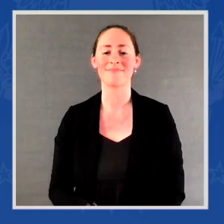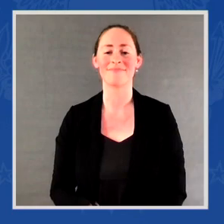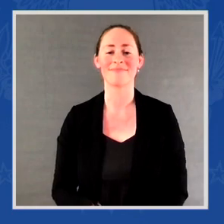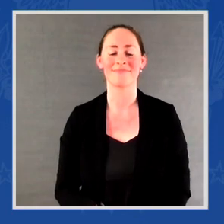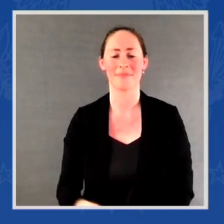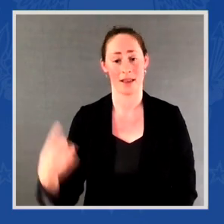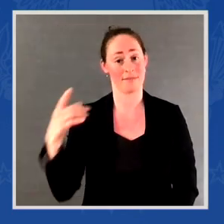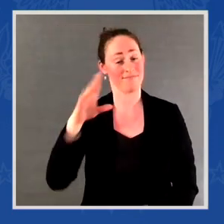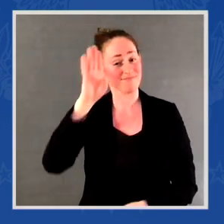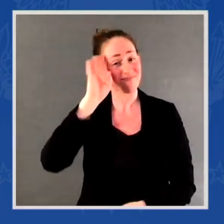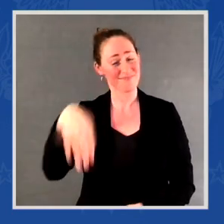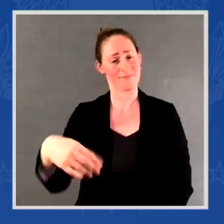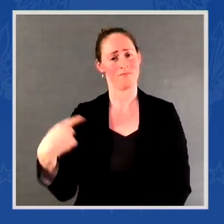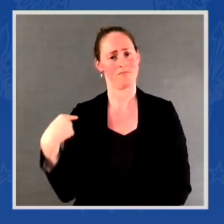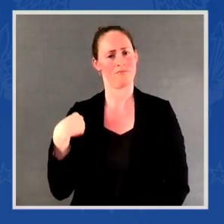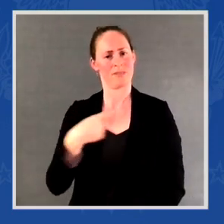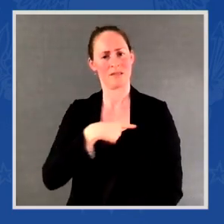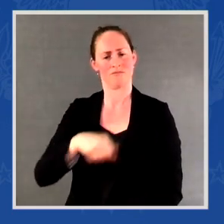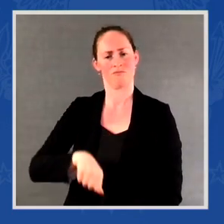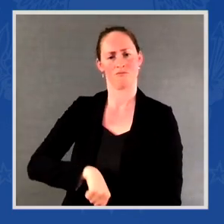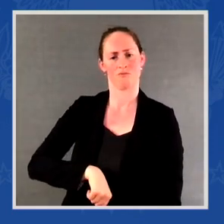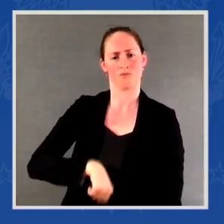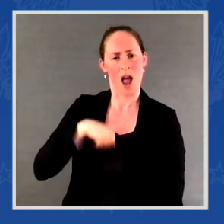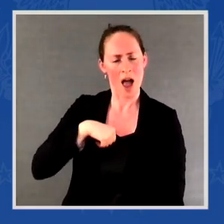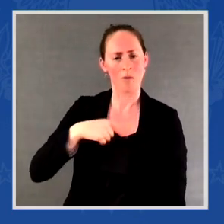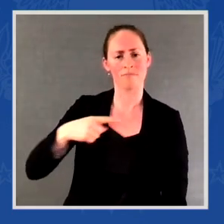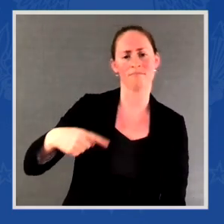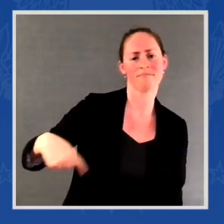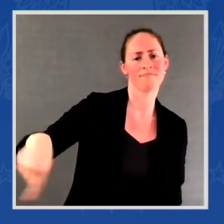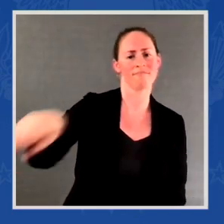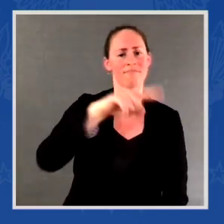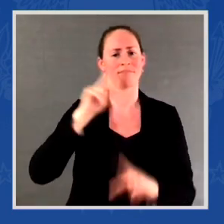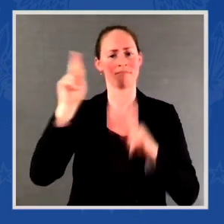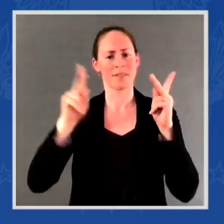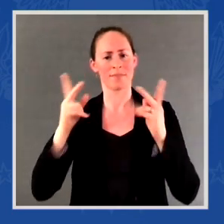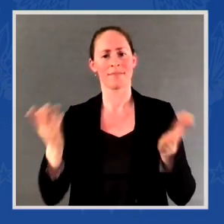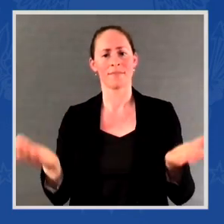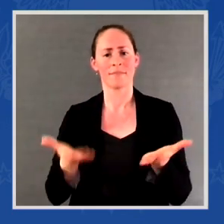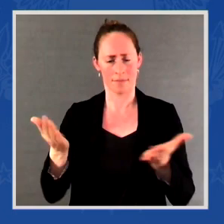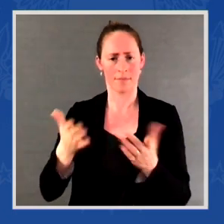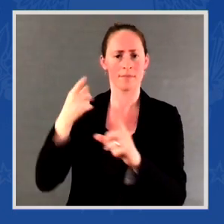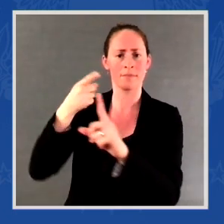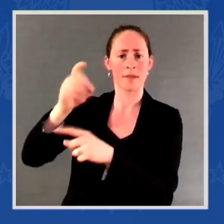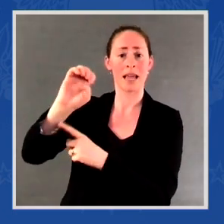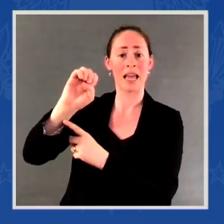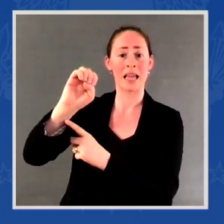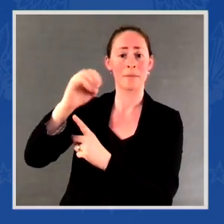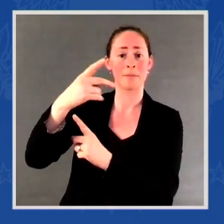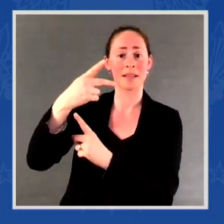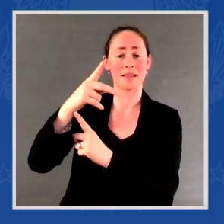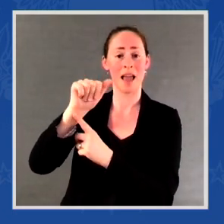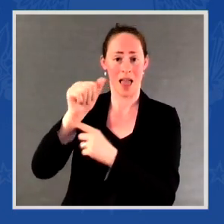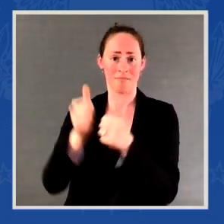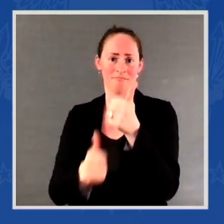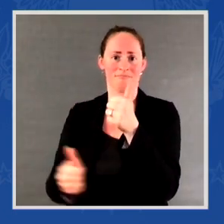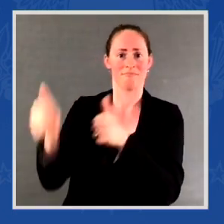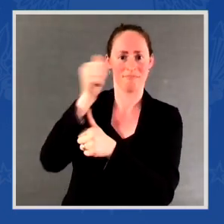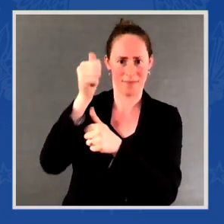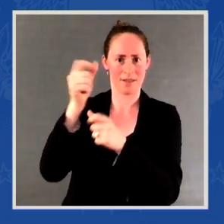the Administrator of the EPA in Washington, D.C., Michael Regan. Where are you, Michael?